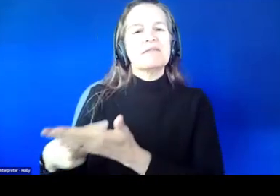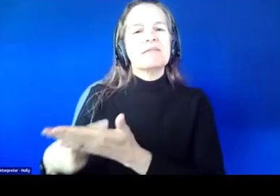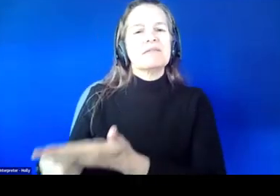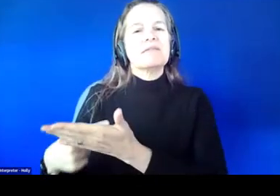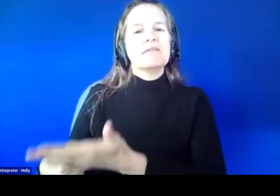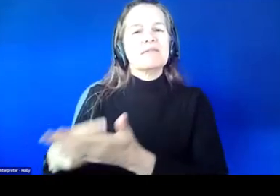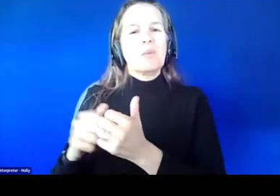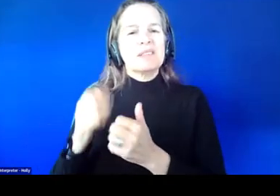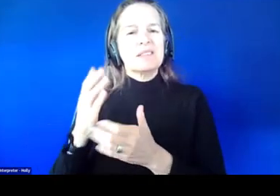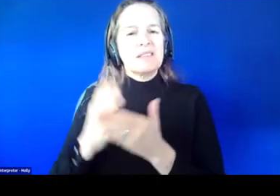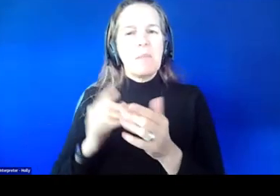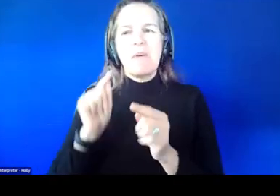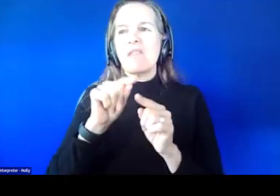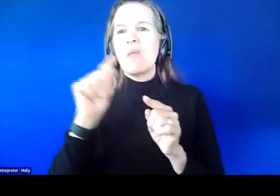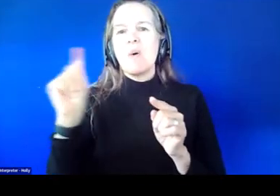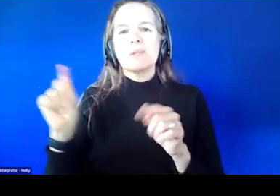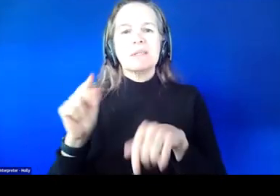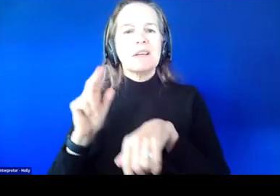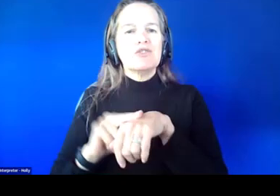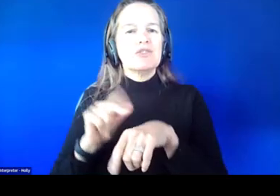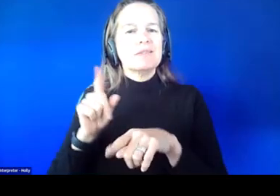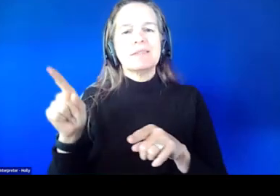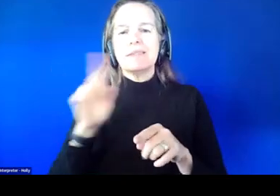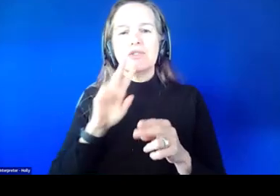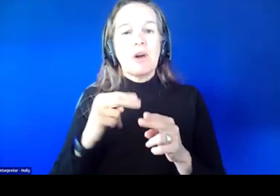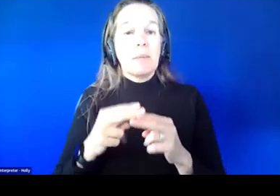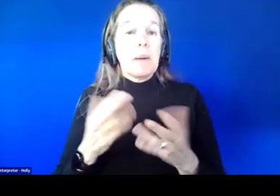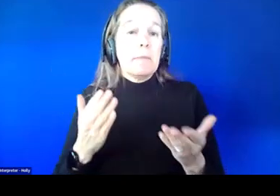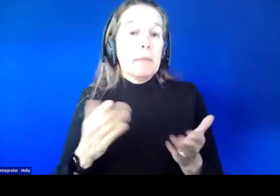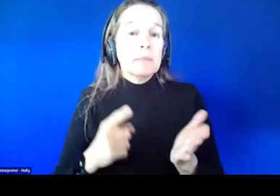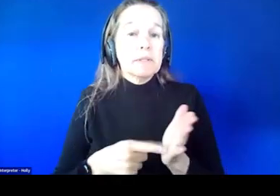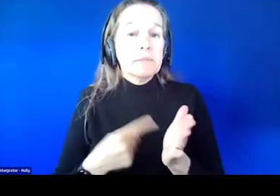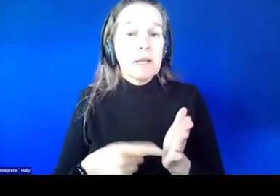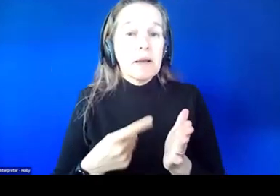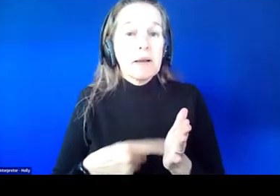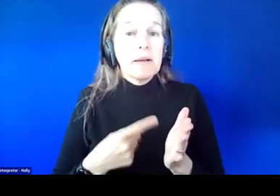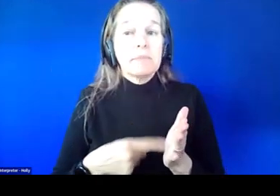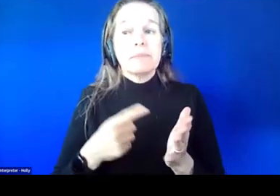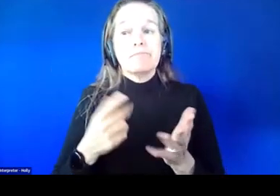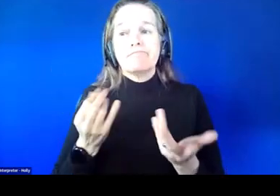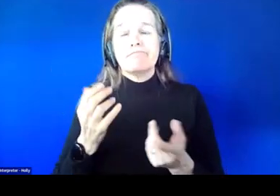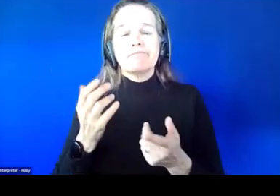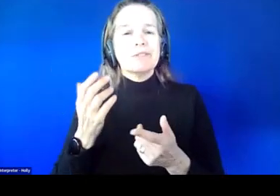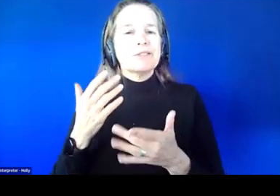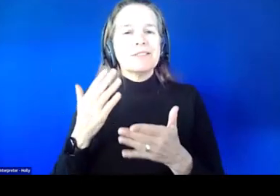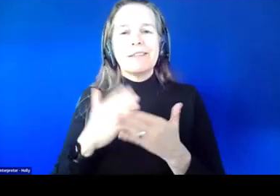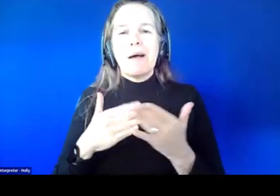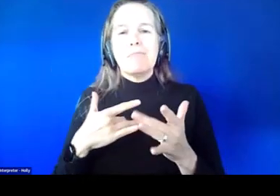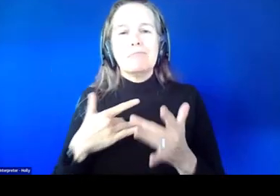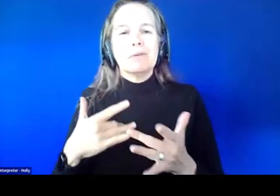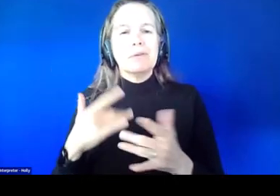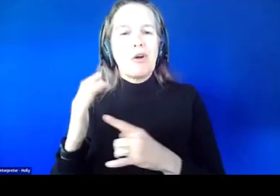tribal nations who talk about sometimes culture, that cultural aspect, it's almost a